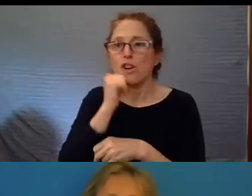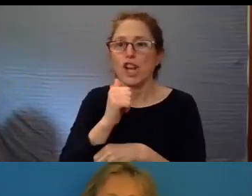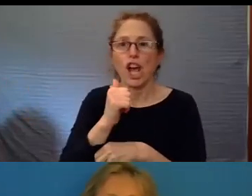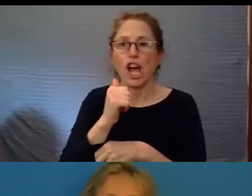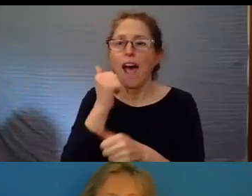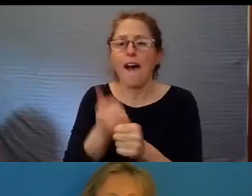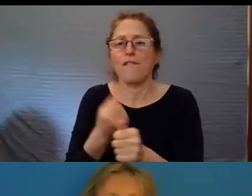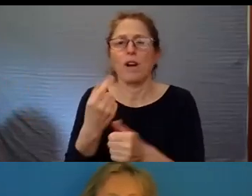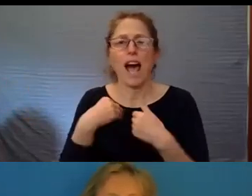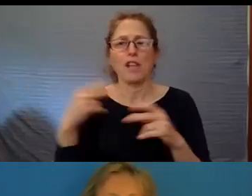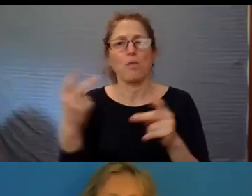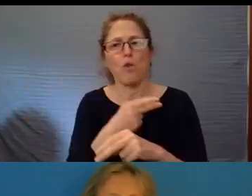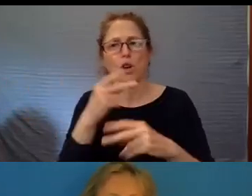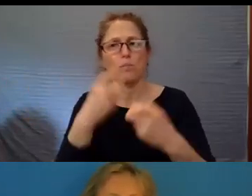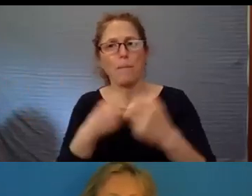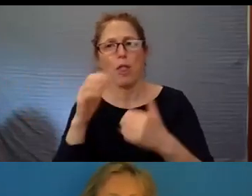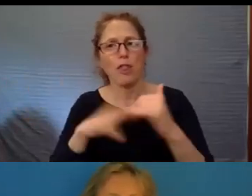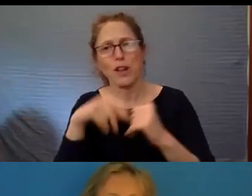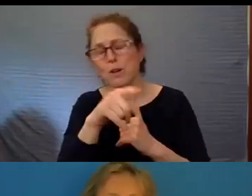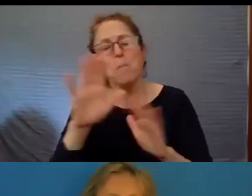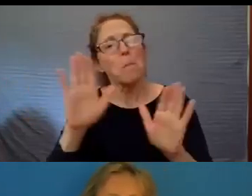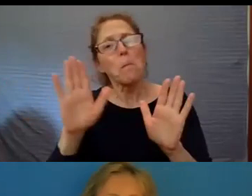But just try to look at your situation in relation to others